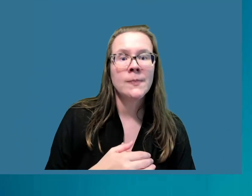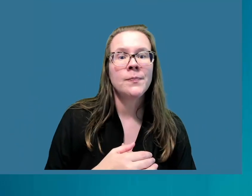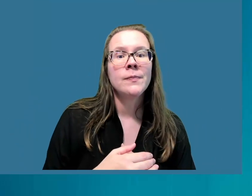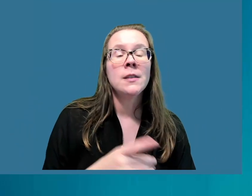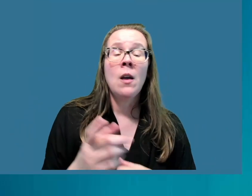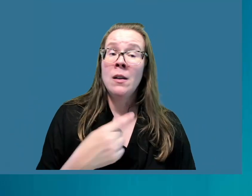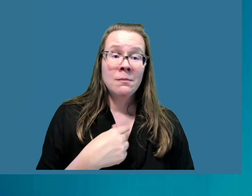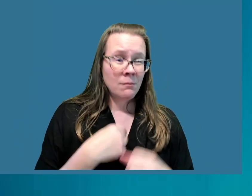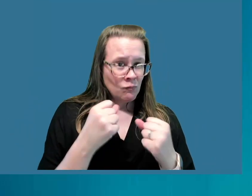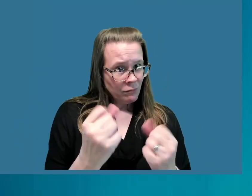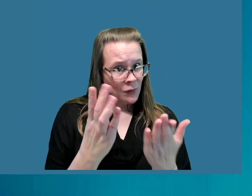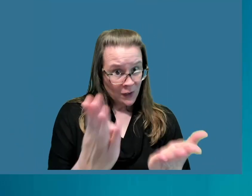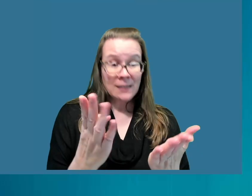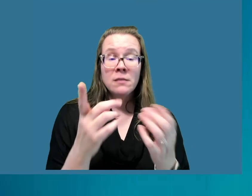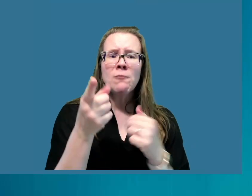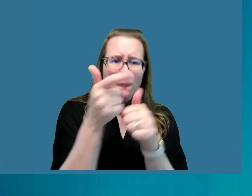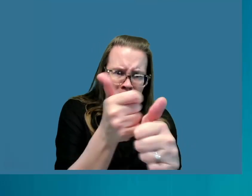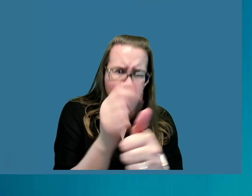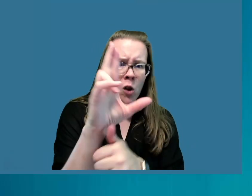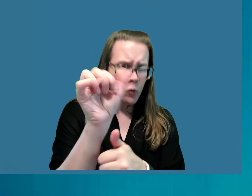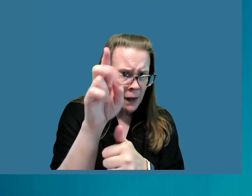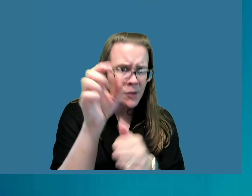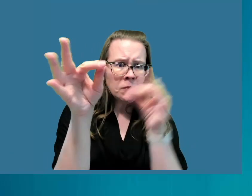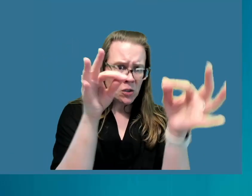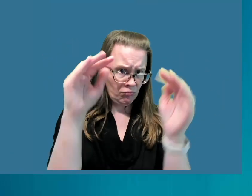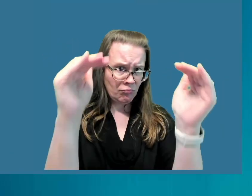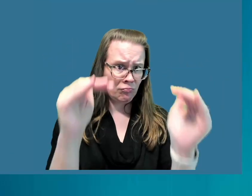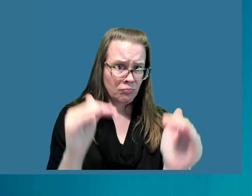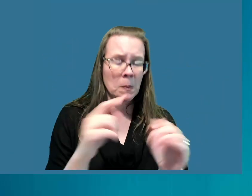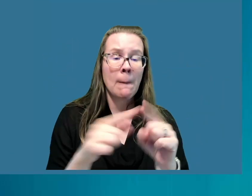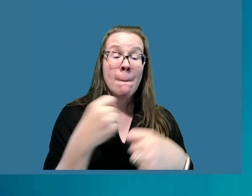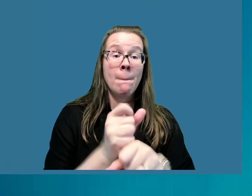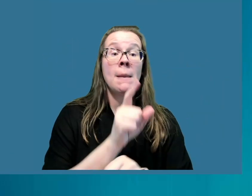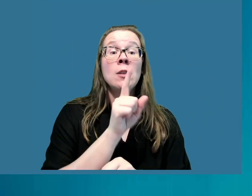Because it takes effort to make the icing, so you want to use as much of it as you can.